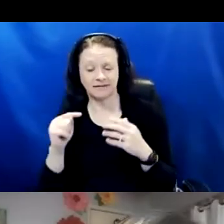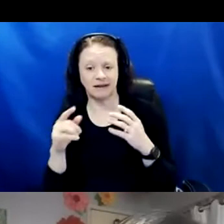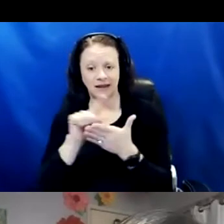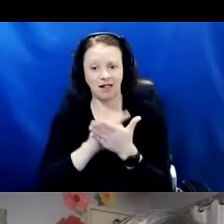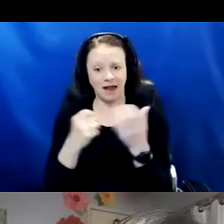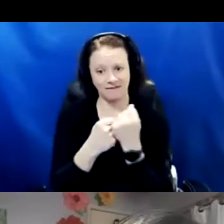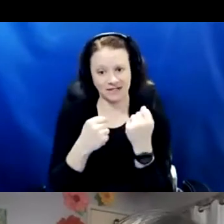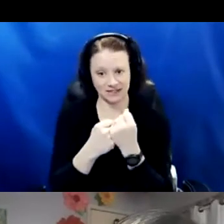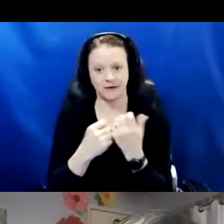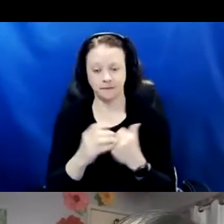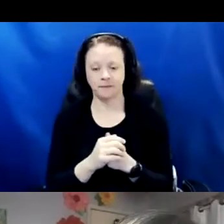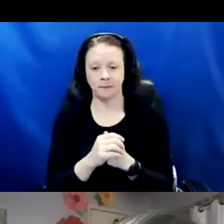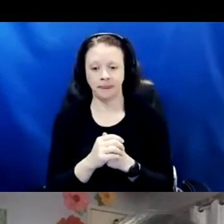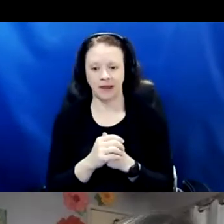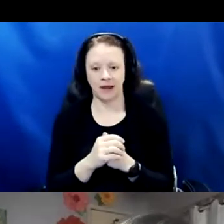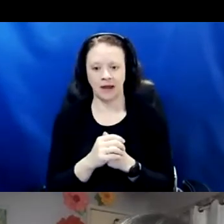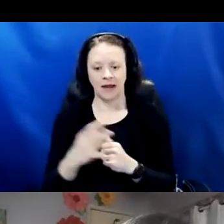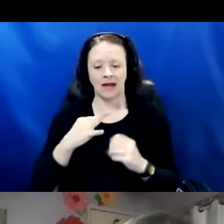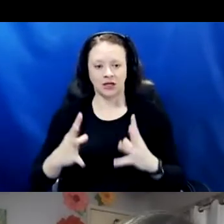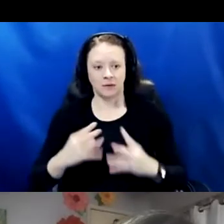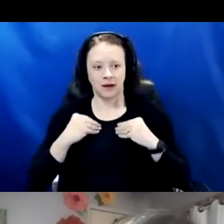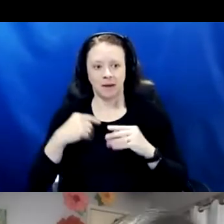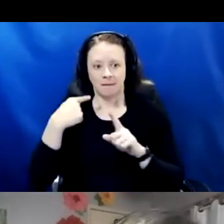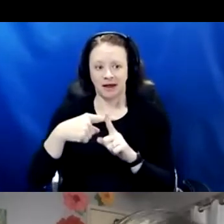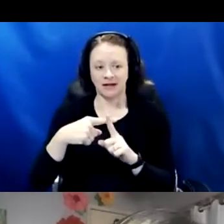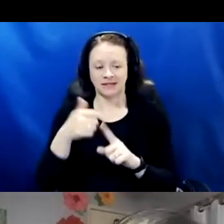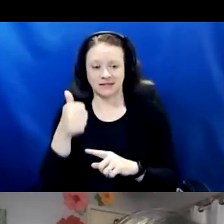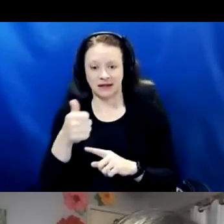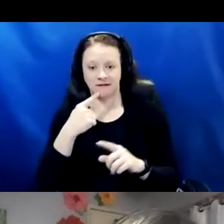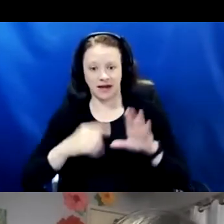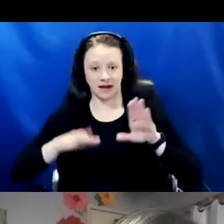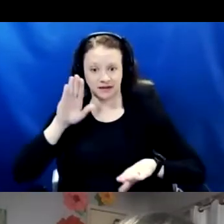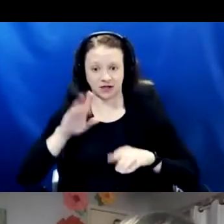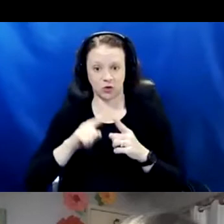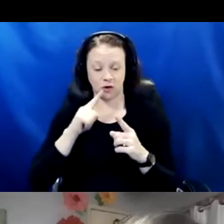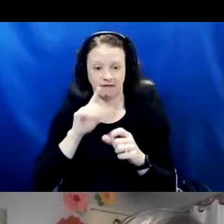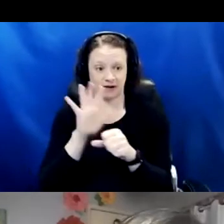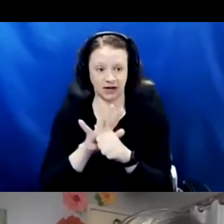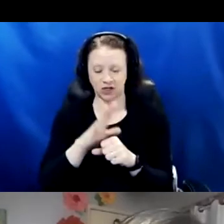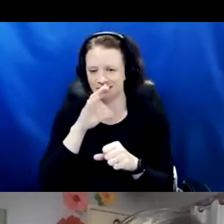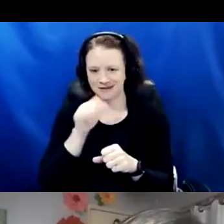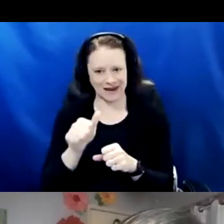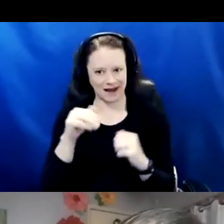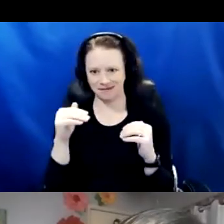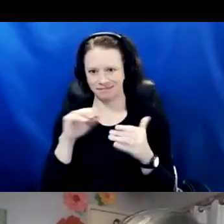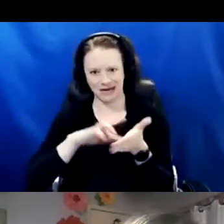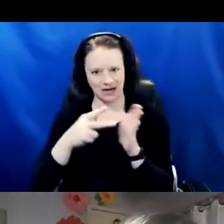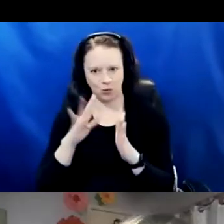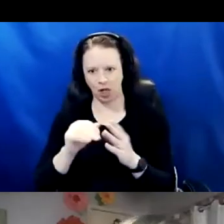Eligibility plus self-attestation or verification does not equal automatic access to vaccine.